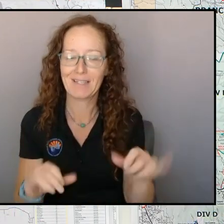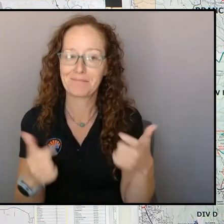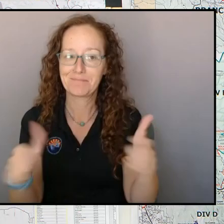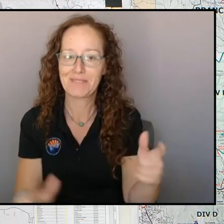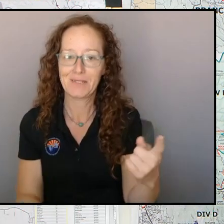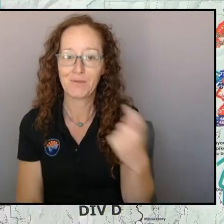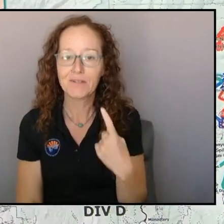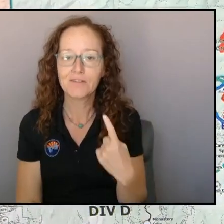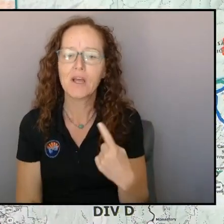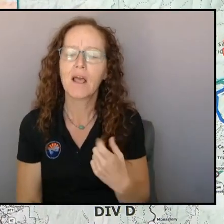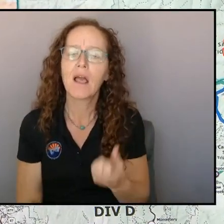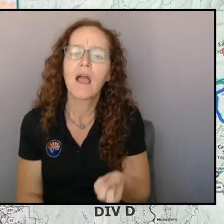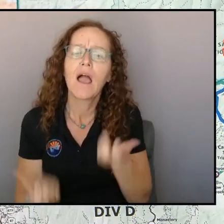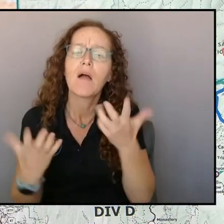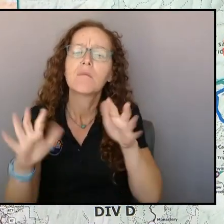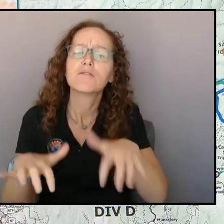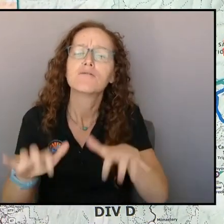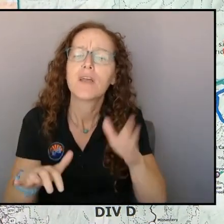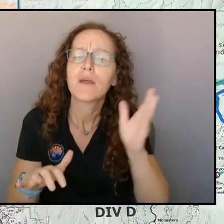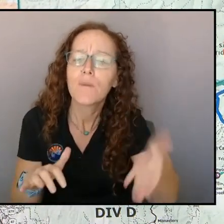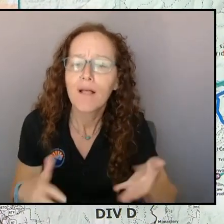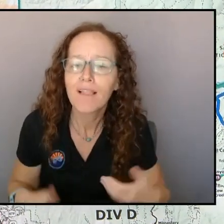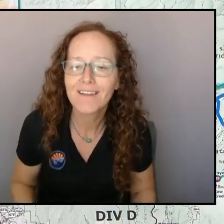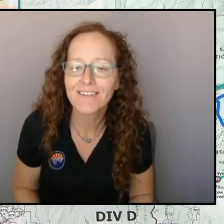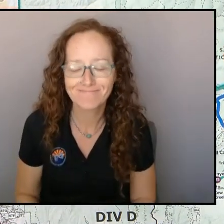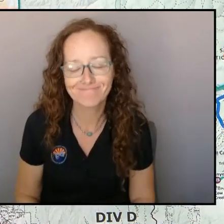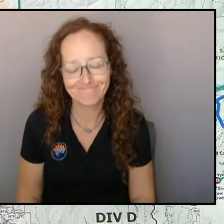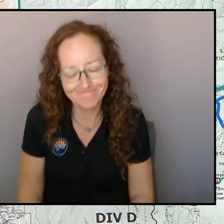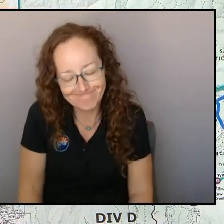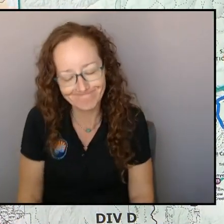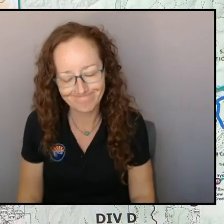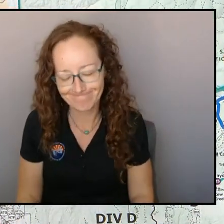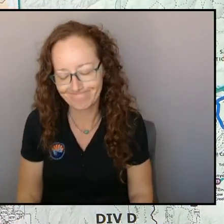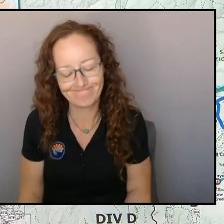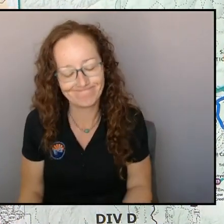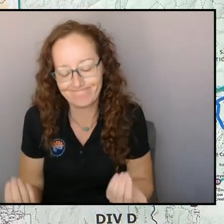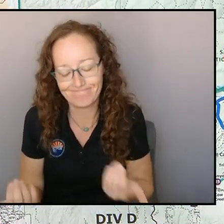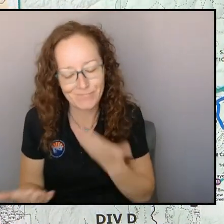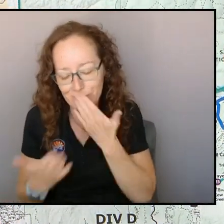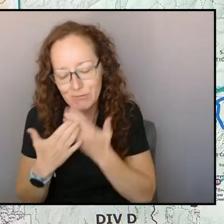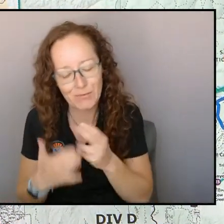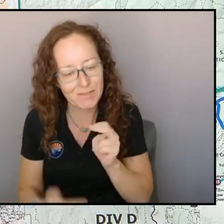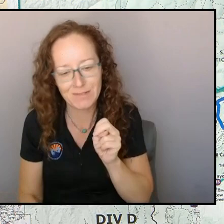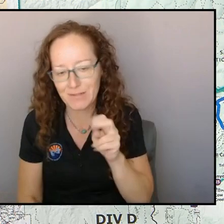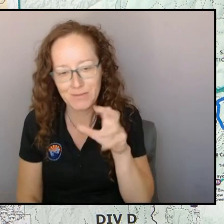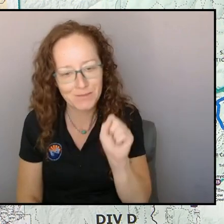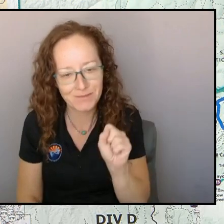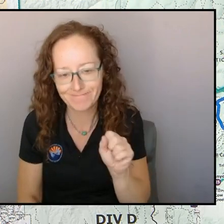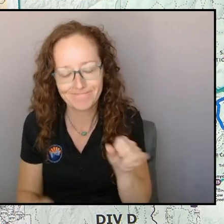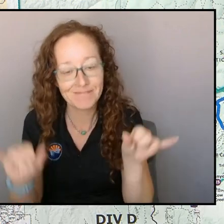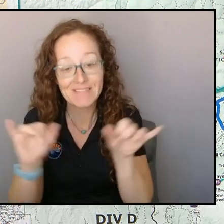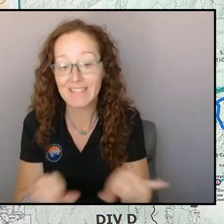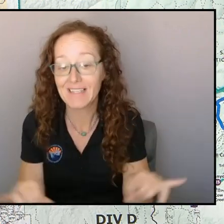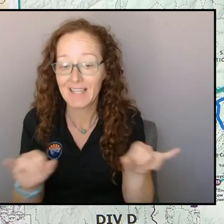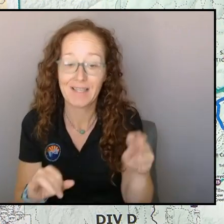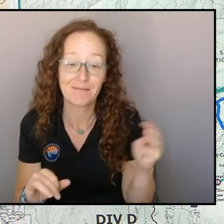going to get? Unfortunately, I don't have such good news in that arena just like Monday. We're looking at a very very